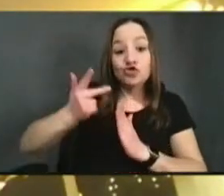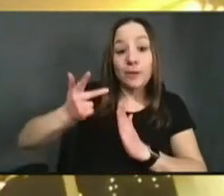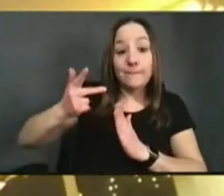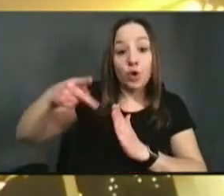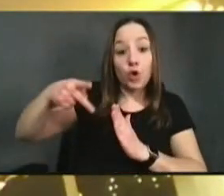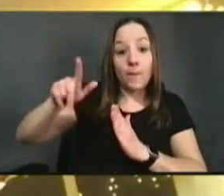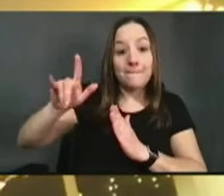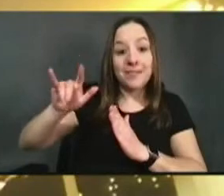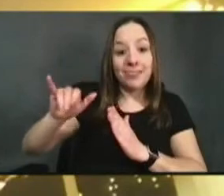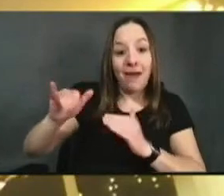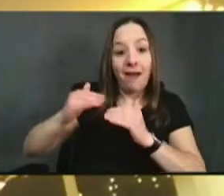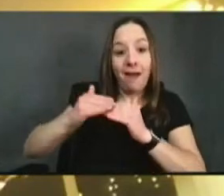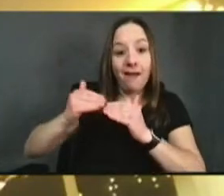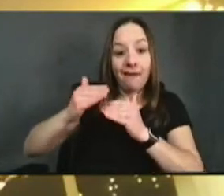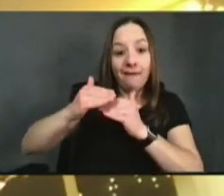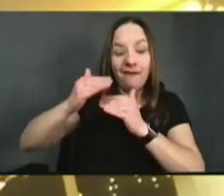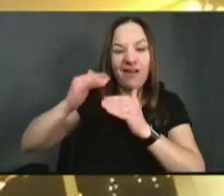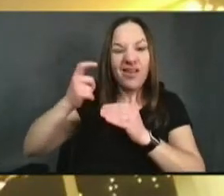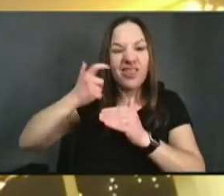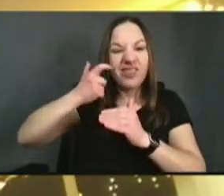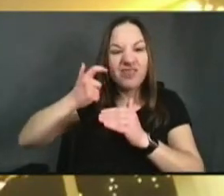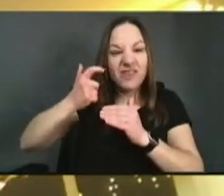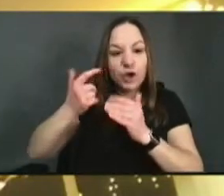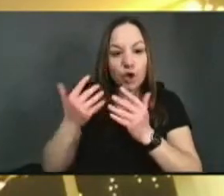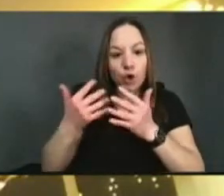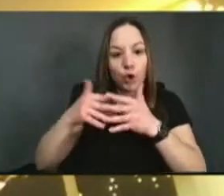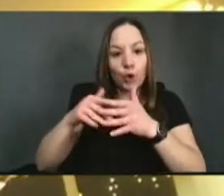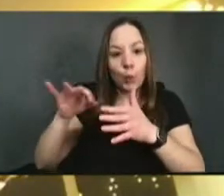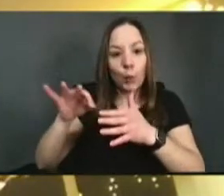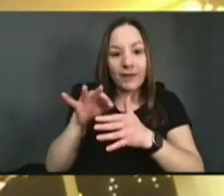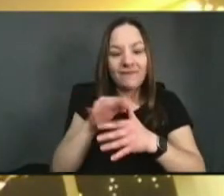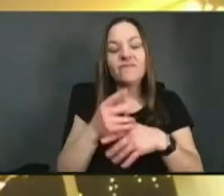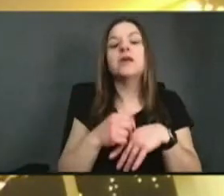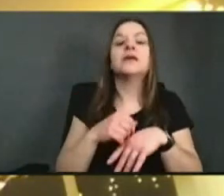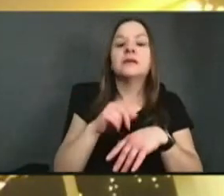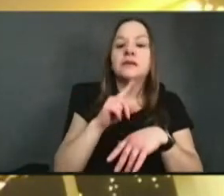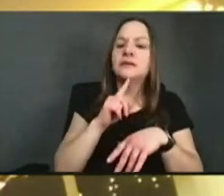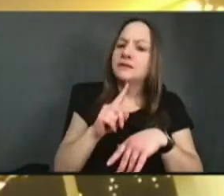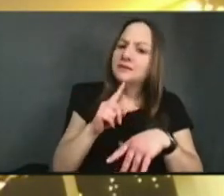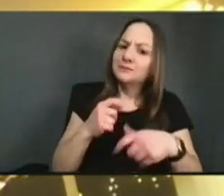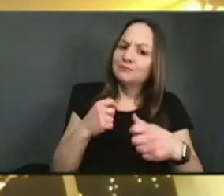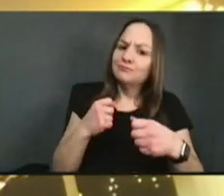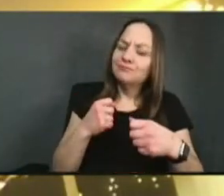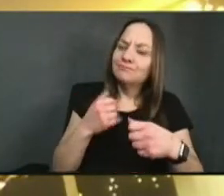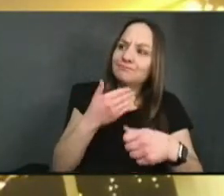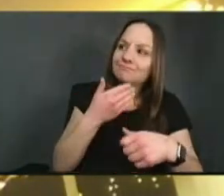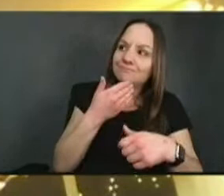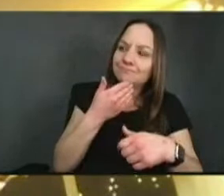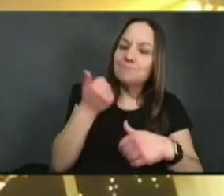because it's triple triple ply